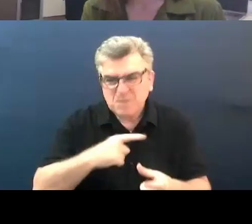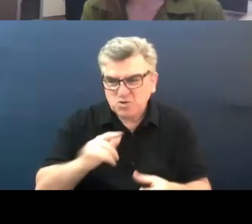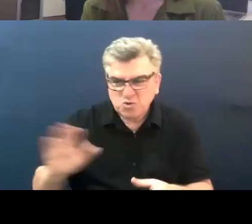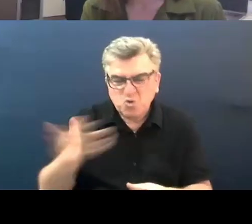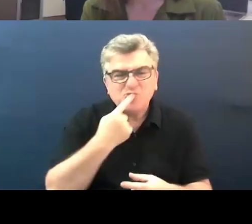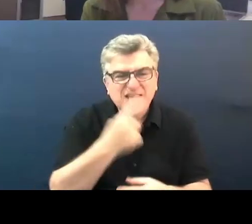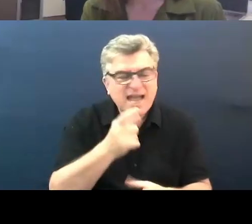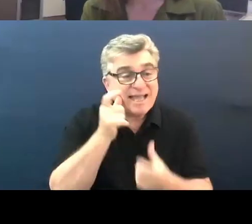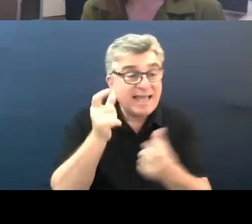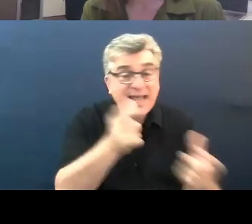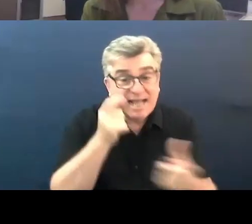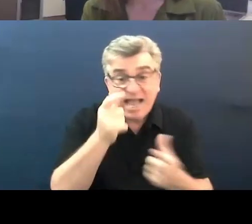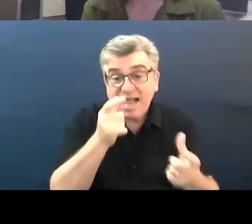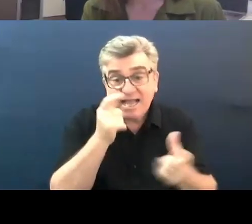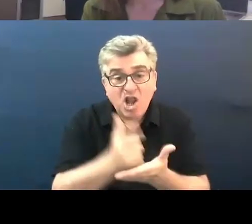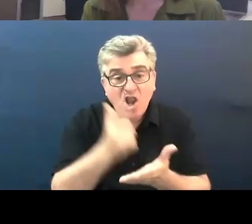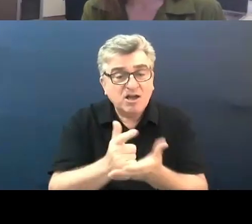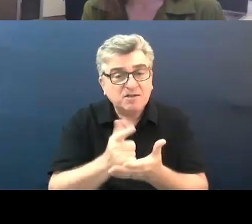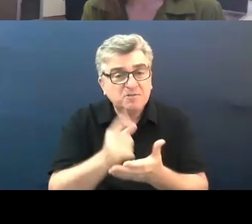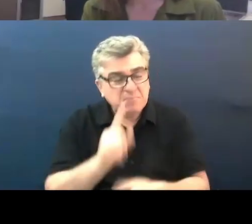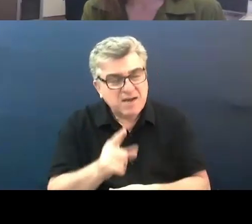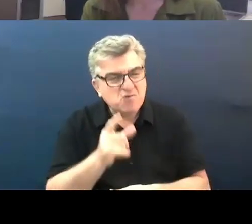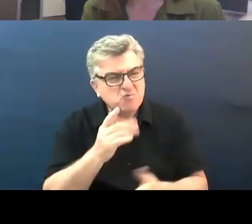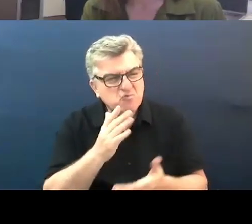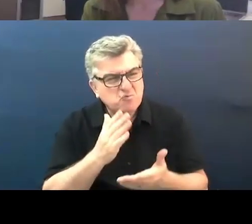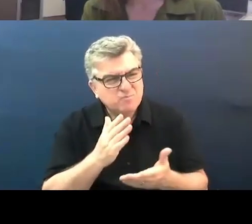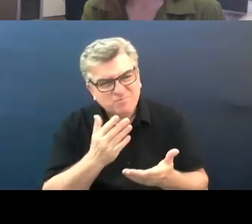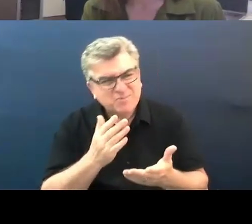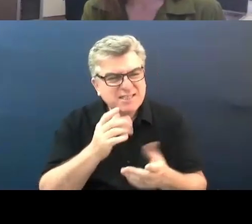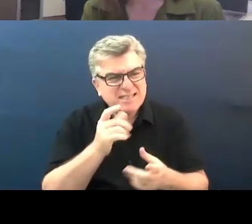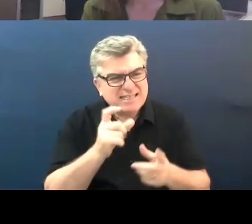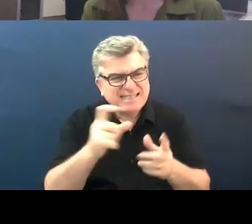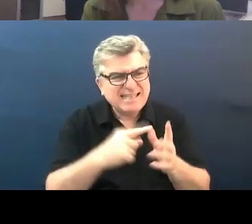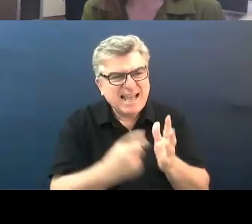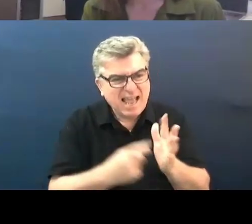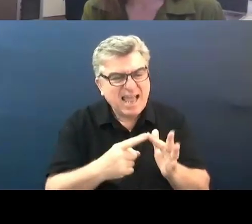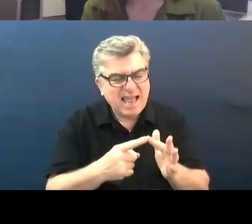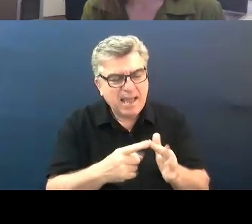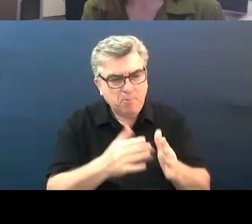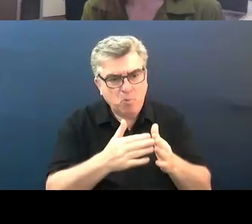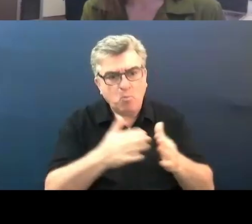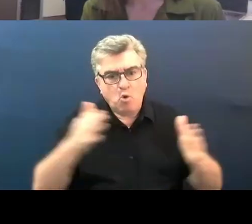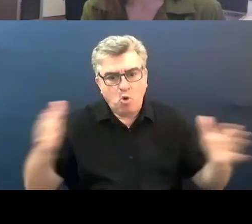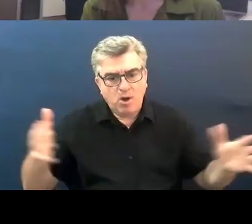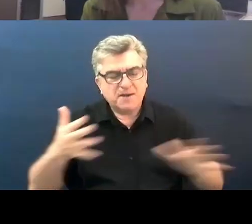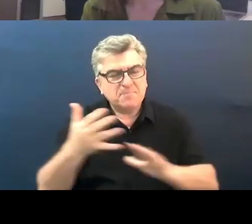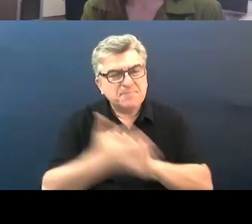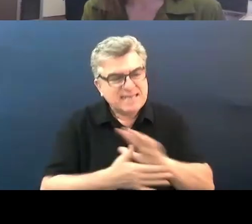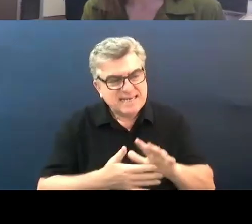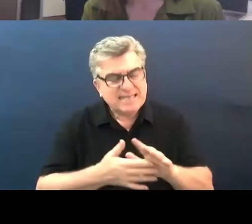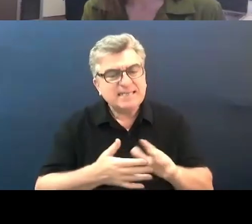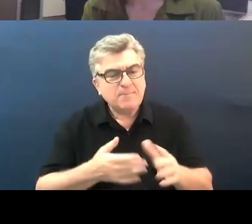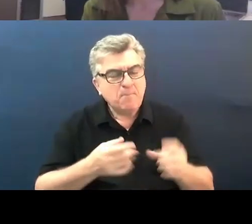Cathy: But the word care really is broader than that. And it's not just respecting